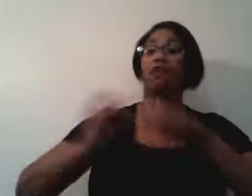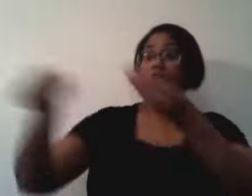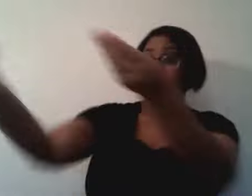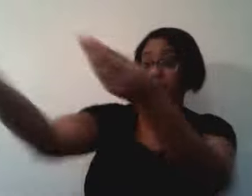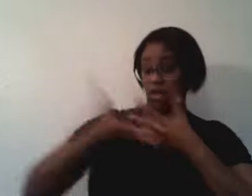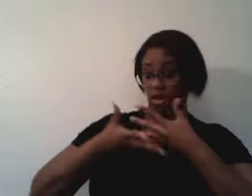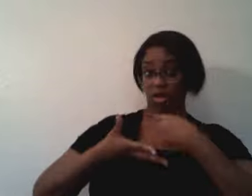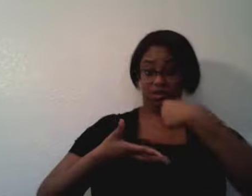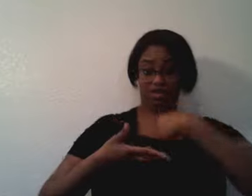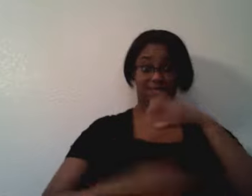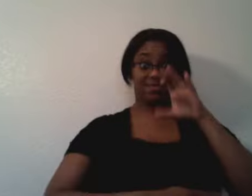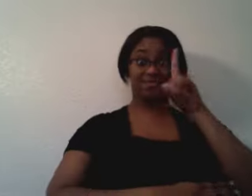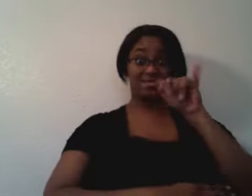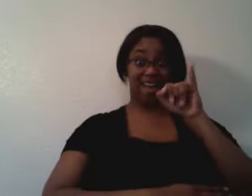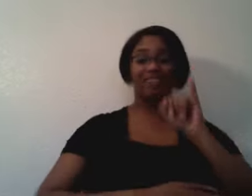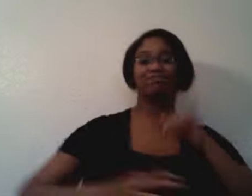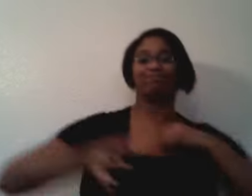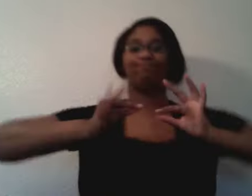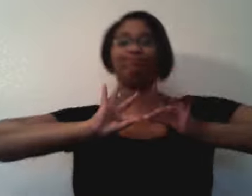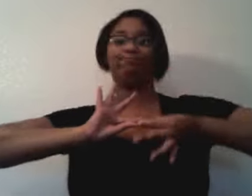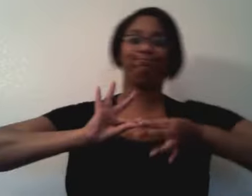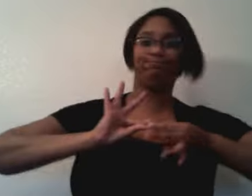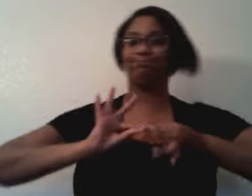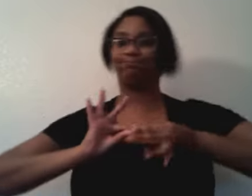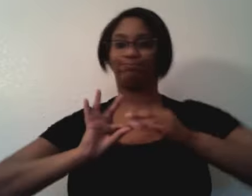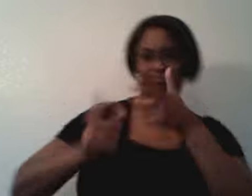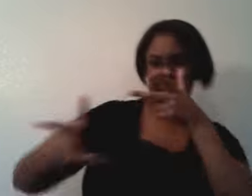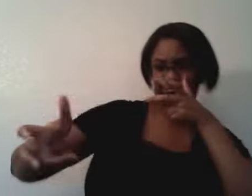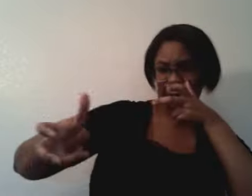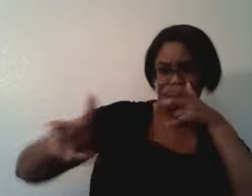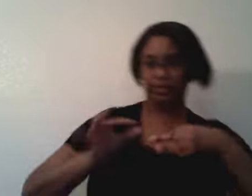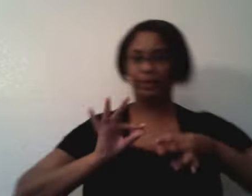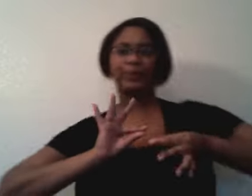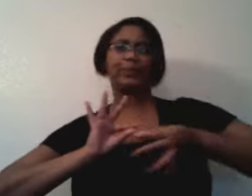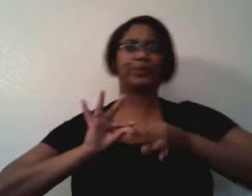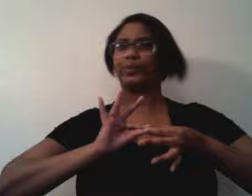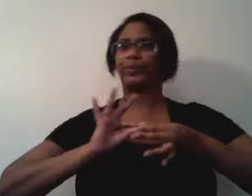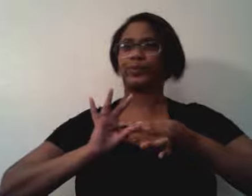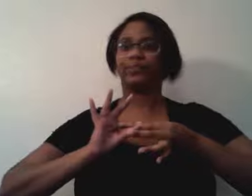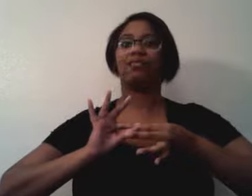the information to the CDI to interpret and expand on the information.